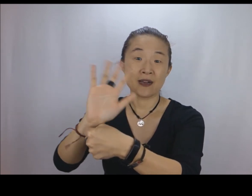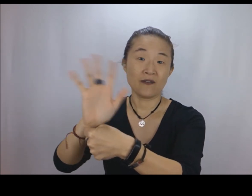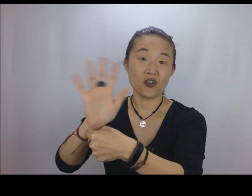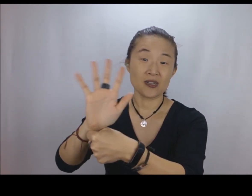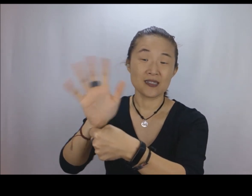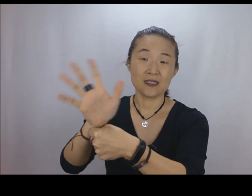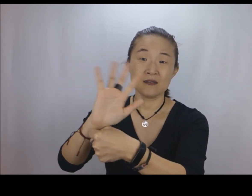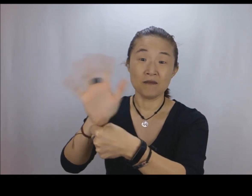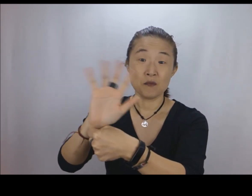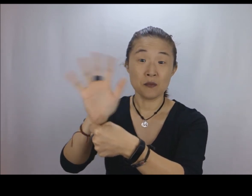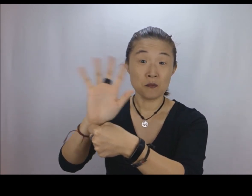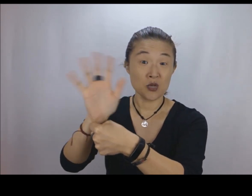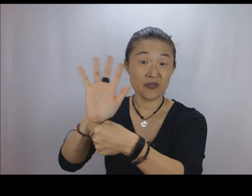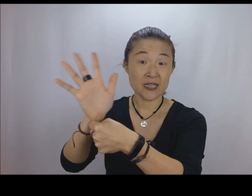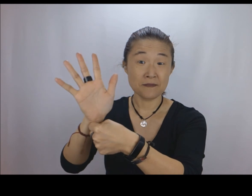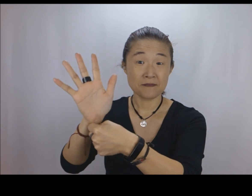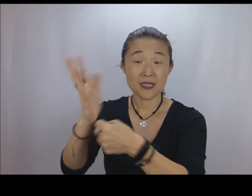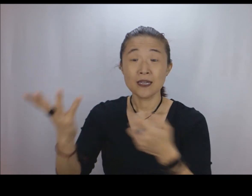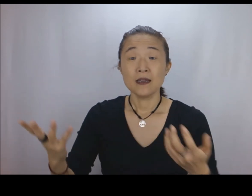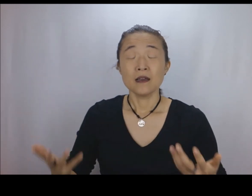It's going back and forth, so movie.